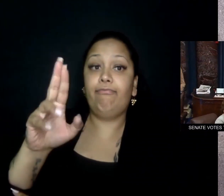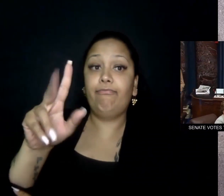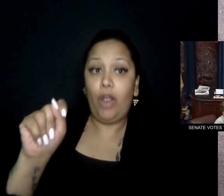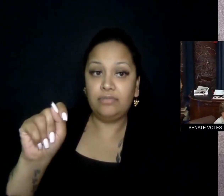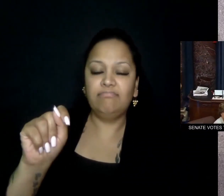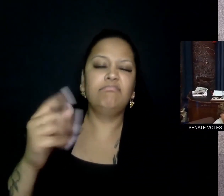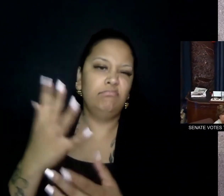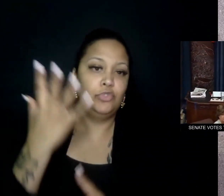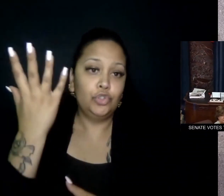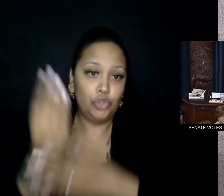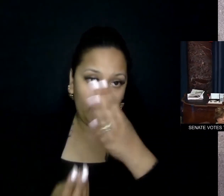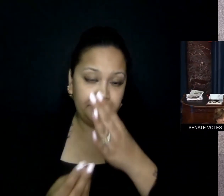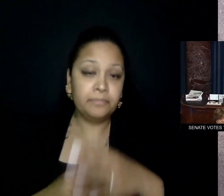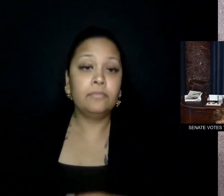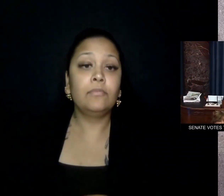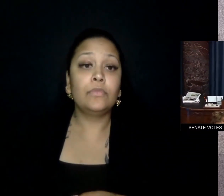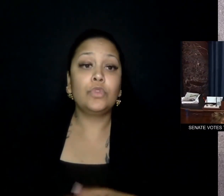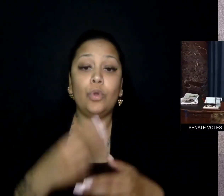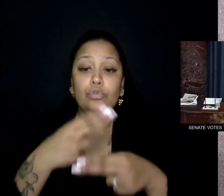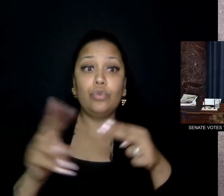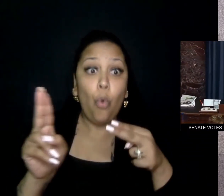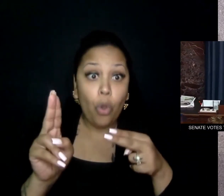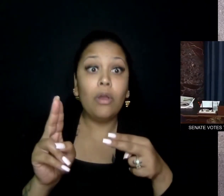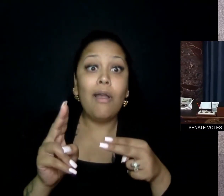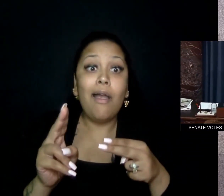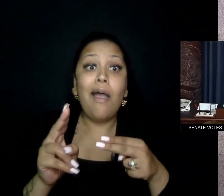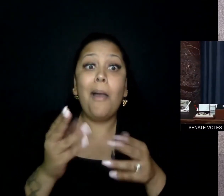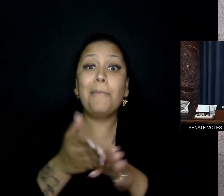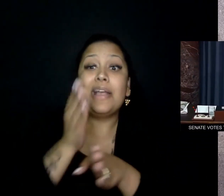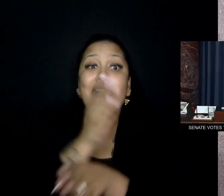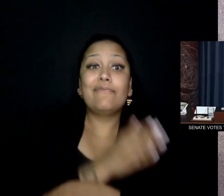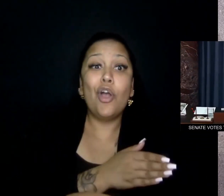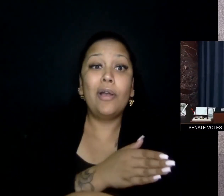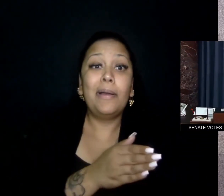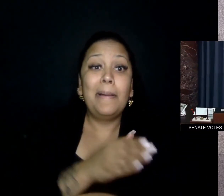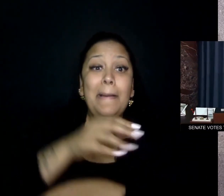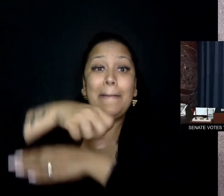default is gone Shortly before midnight on